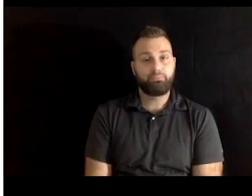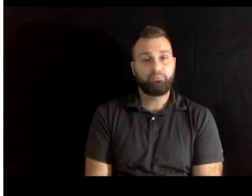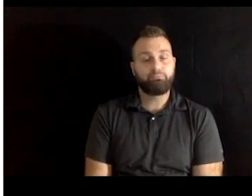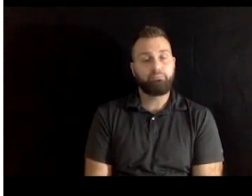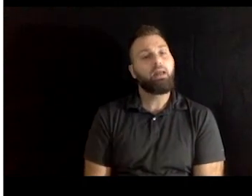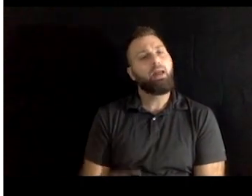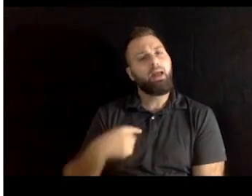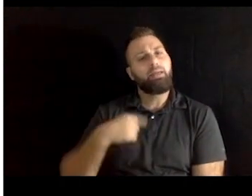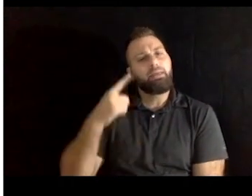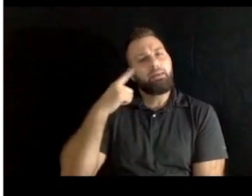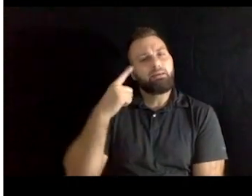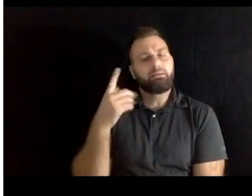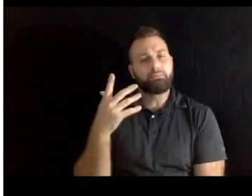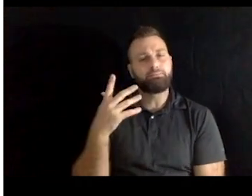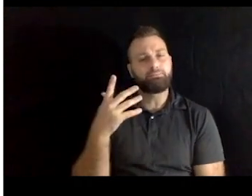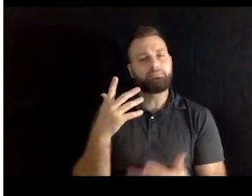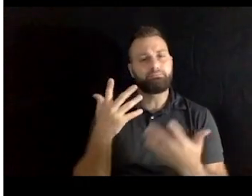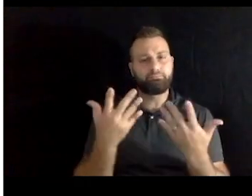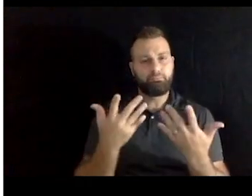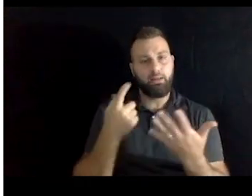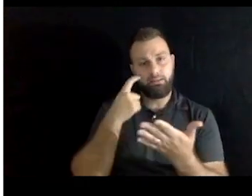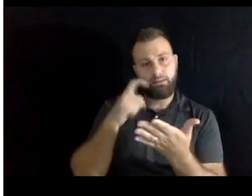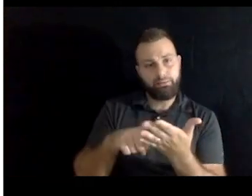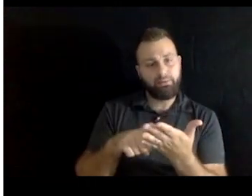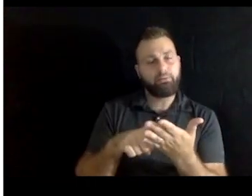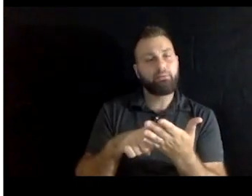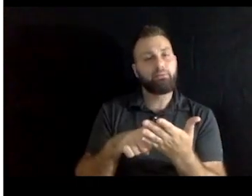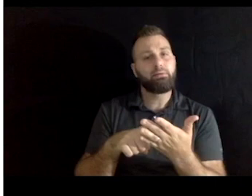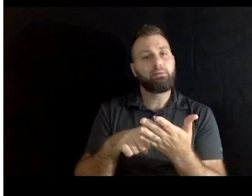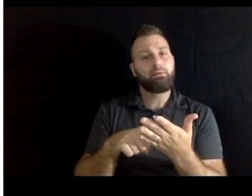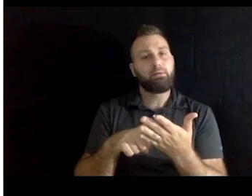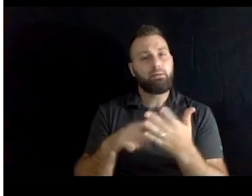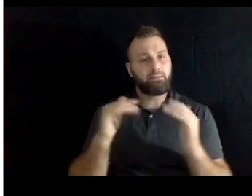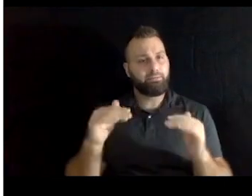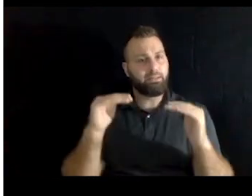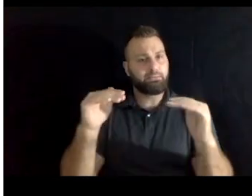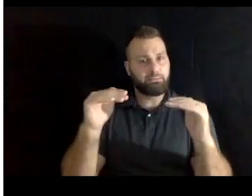That by identifying advancing effective practices that should ultimately speed